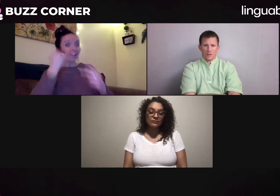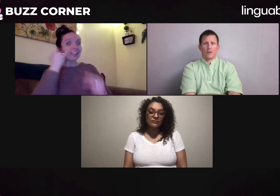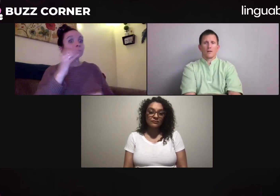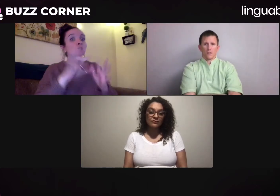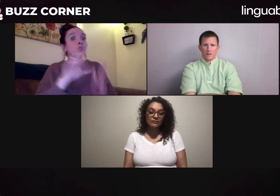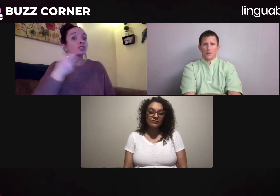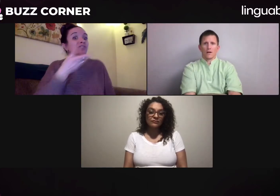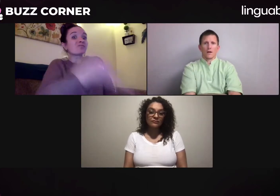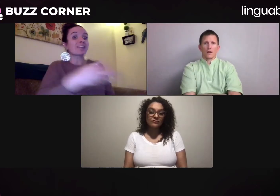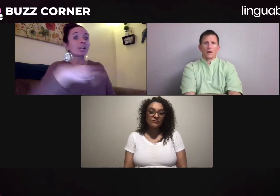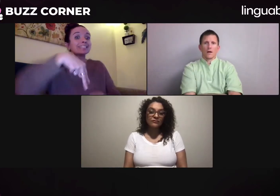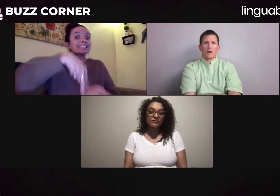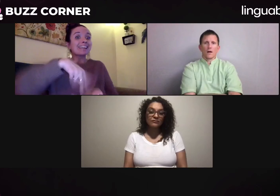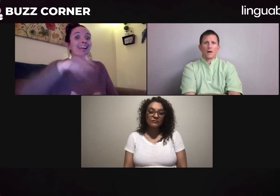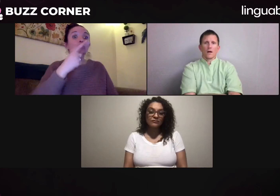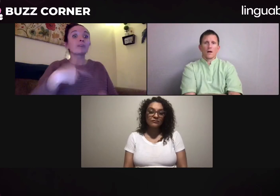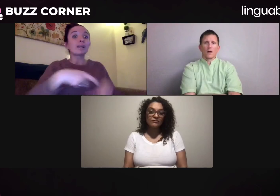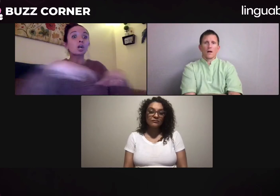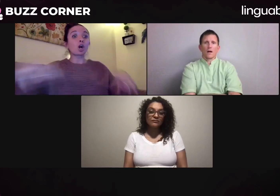If there was an interpreter who was there on the red carpet